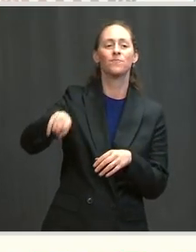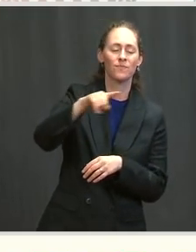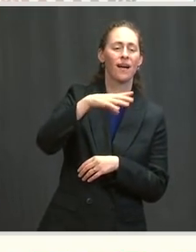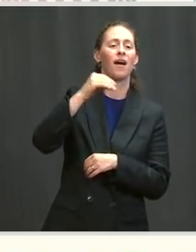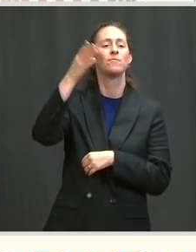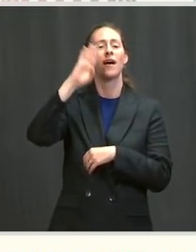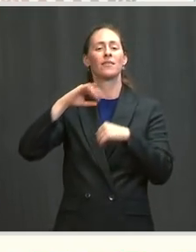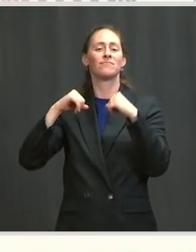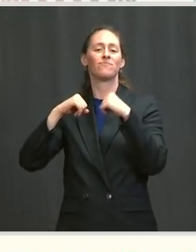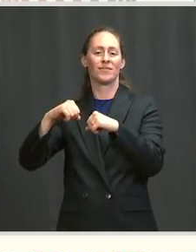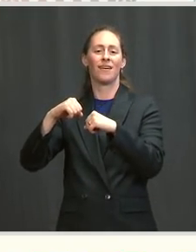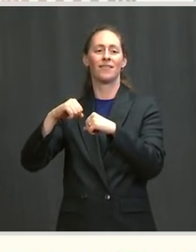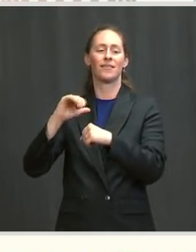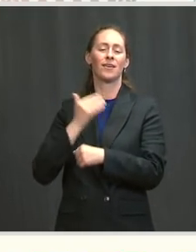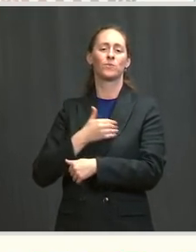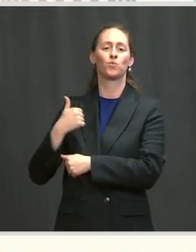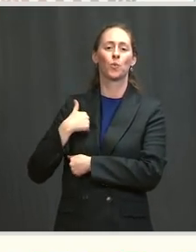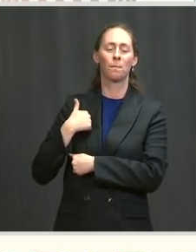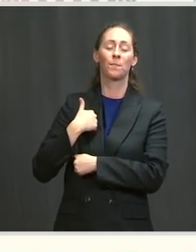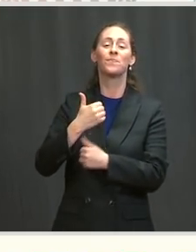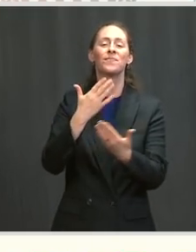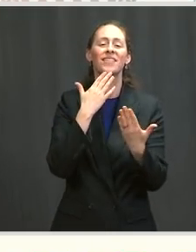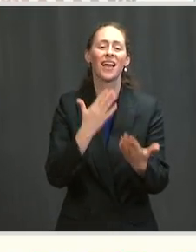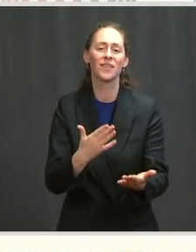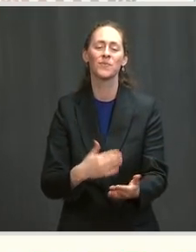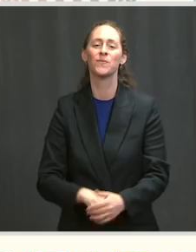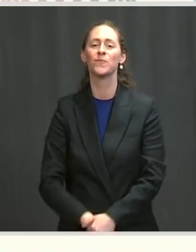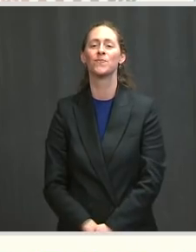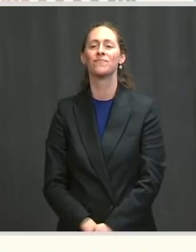Thank you.